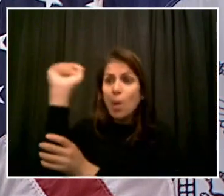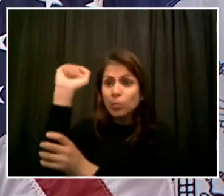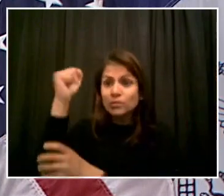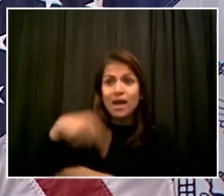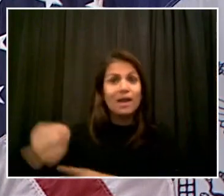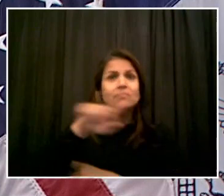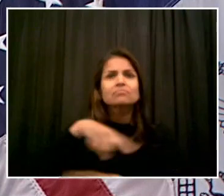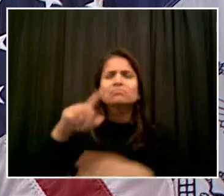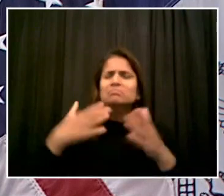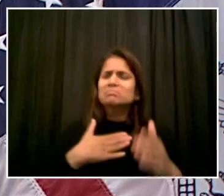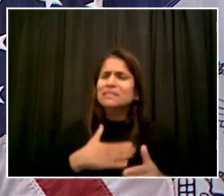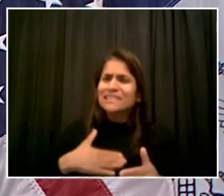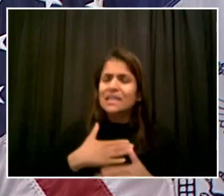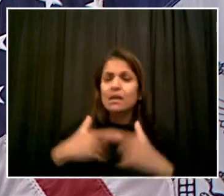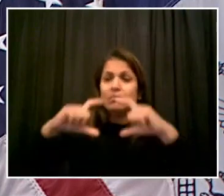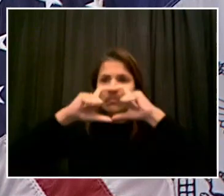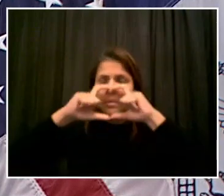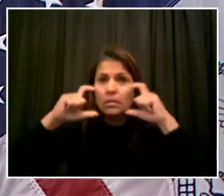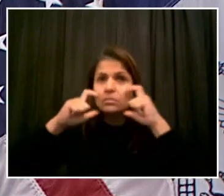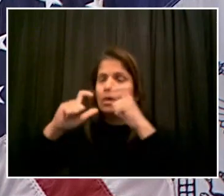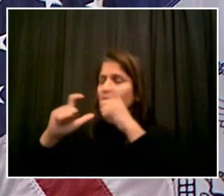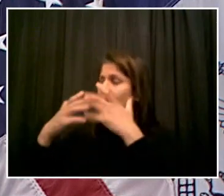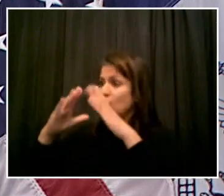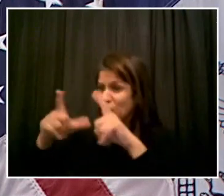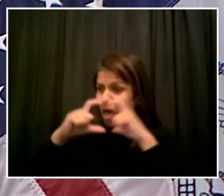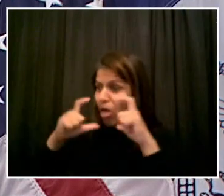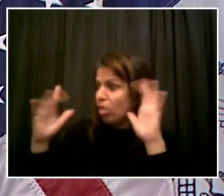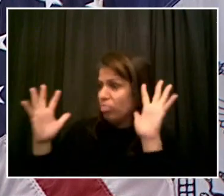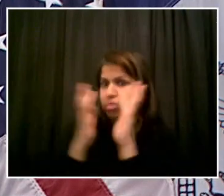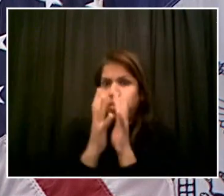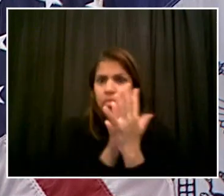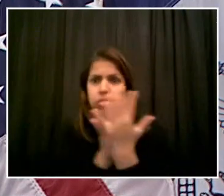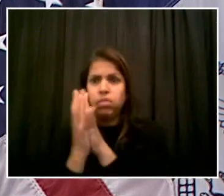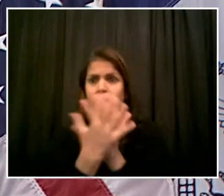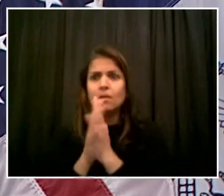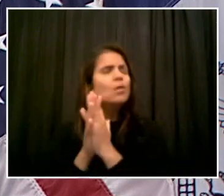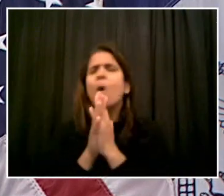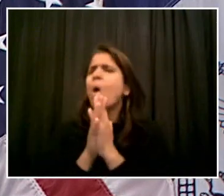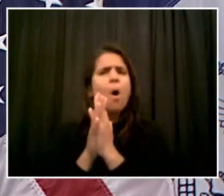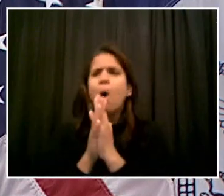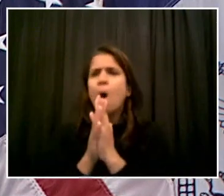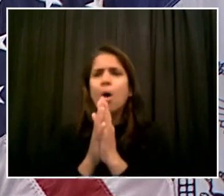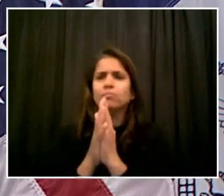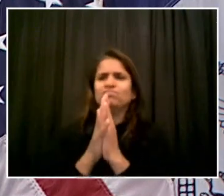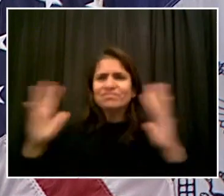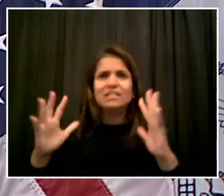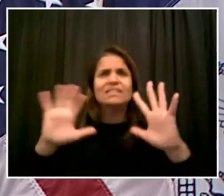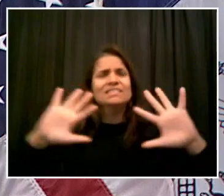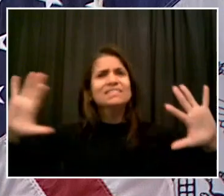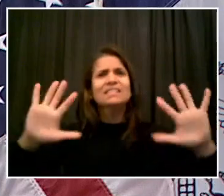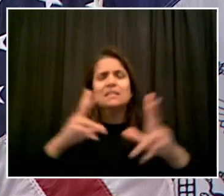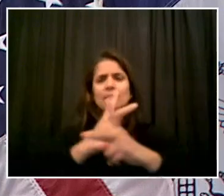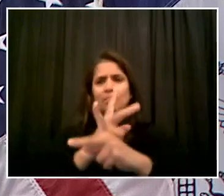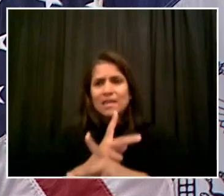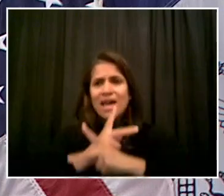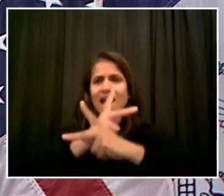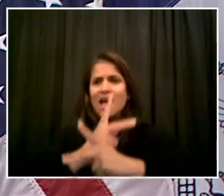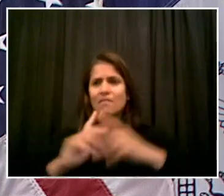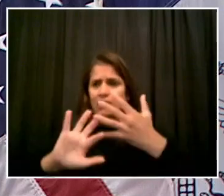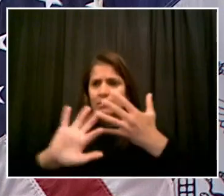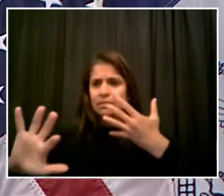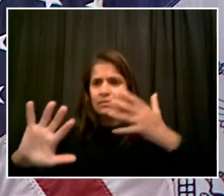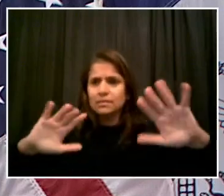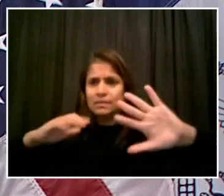THEY ARE NOT